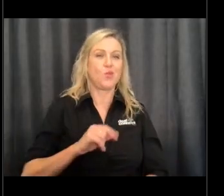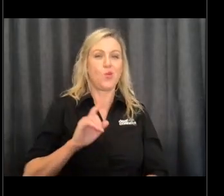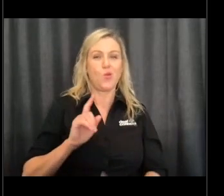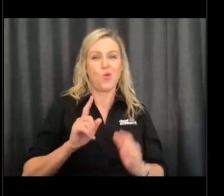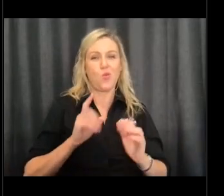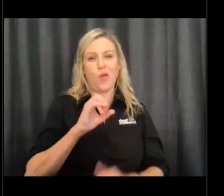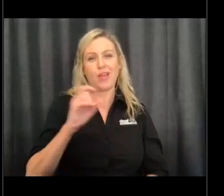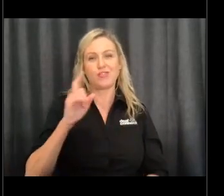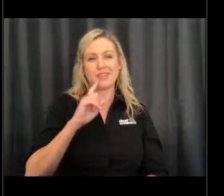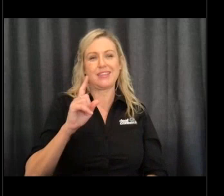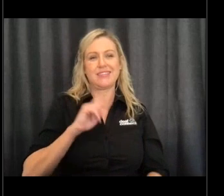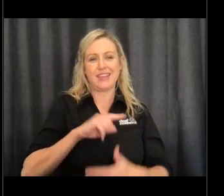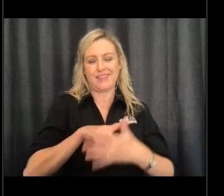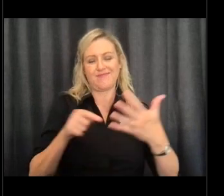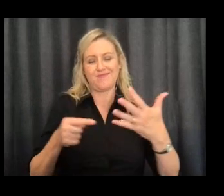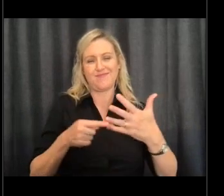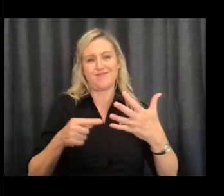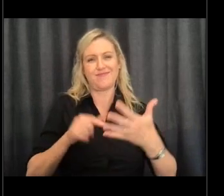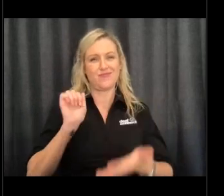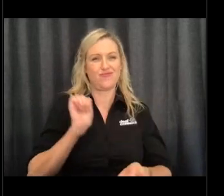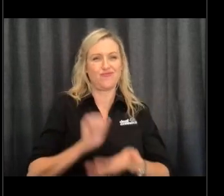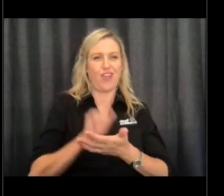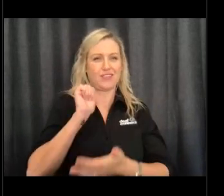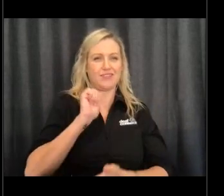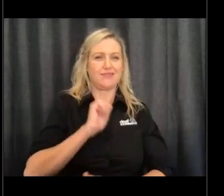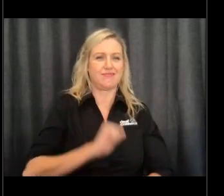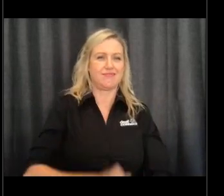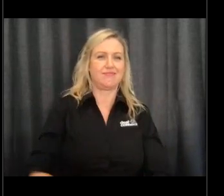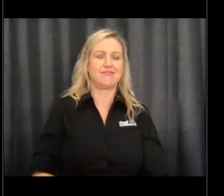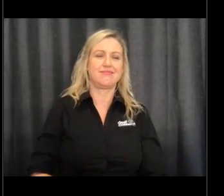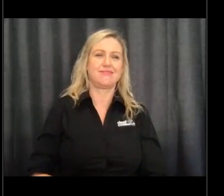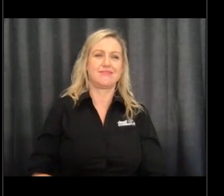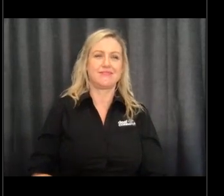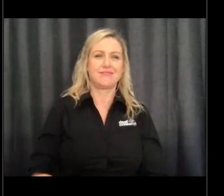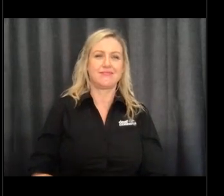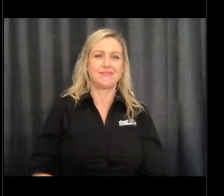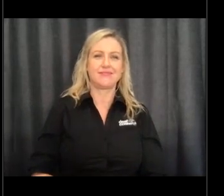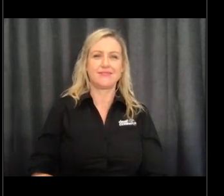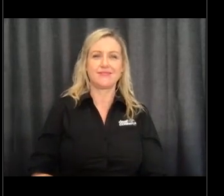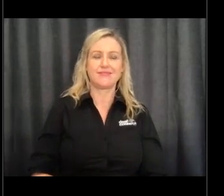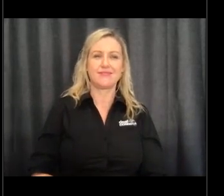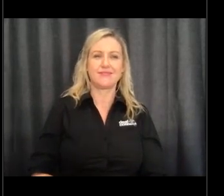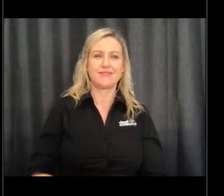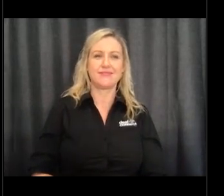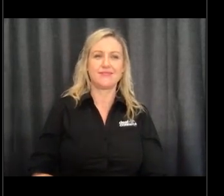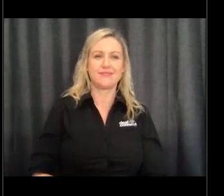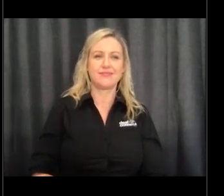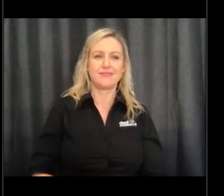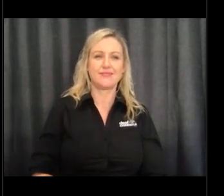Correctly which is good. Perfect. All right.